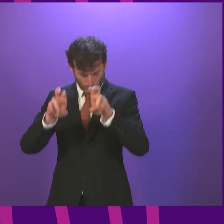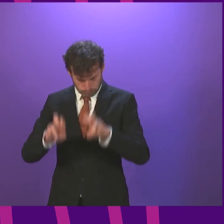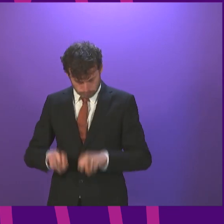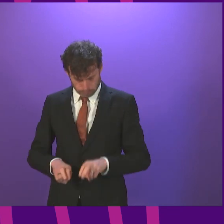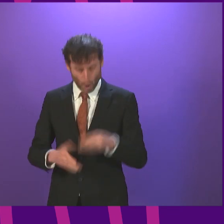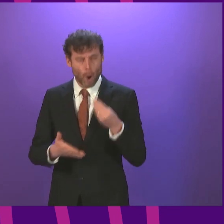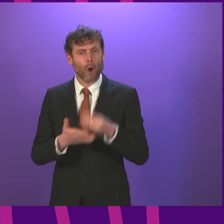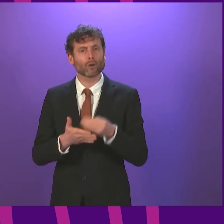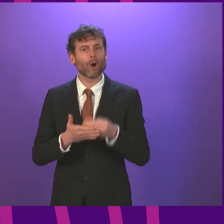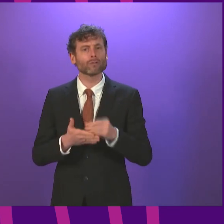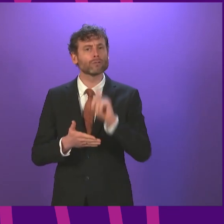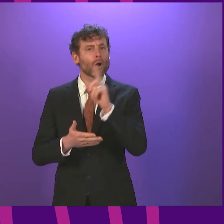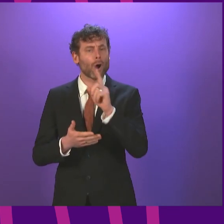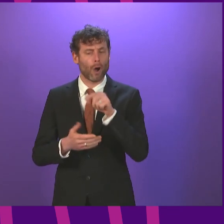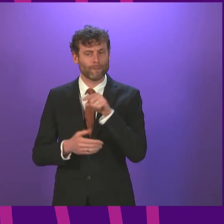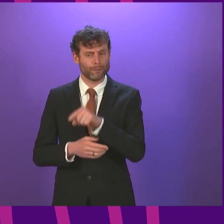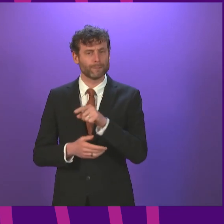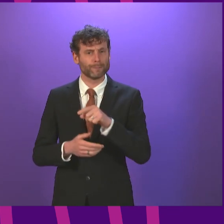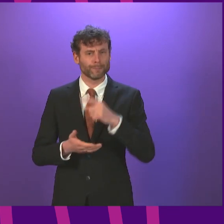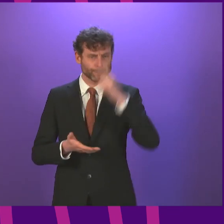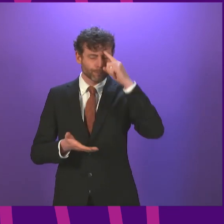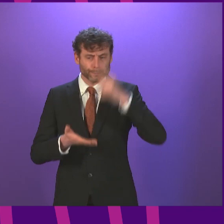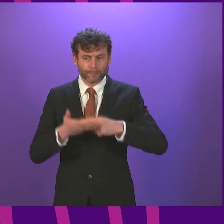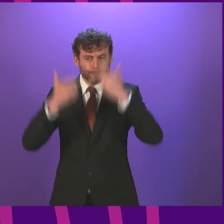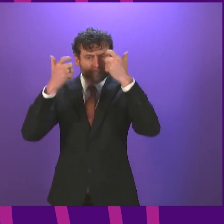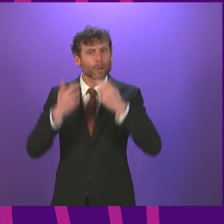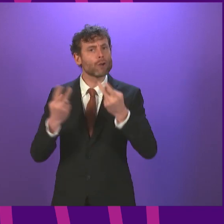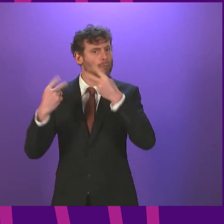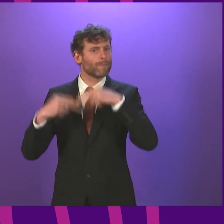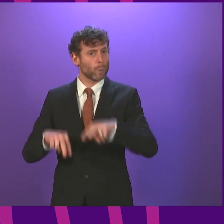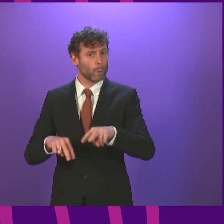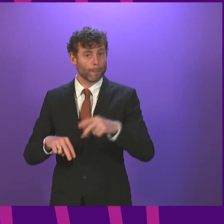I do not have that breakdown to hand, but I can look into whether we can provide that